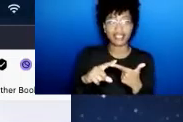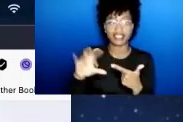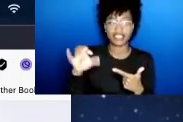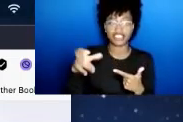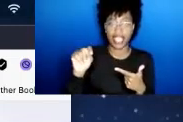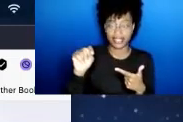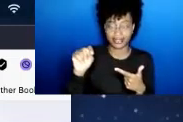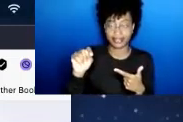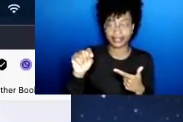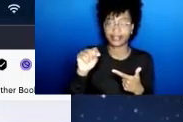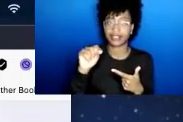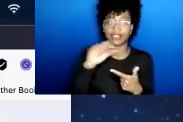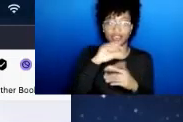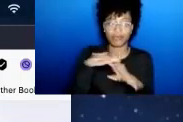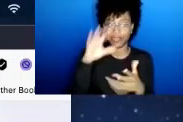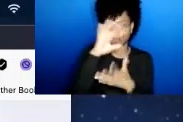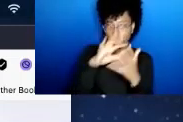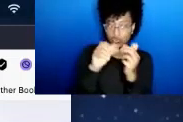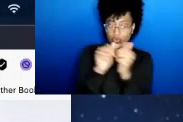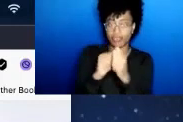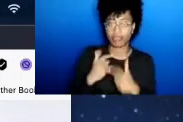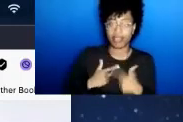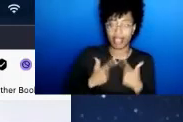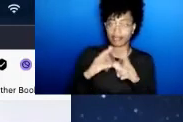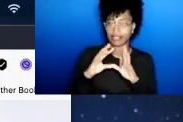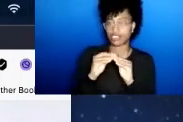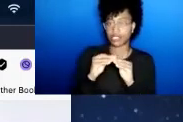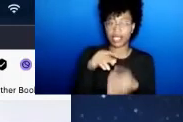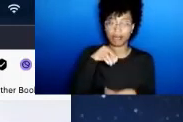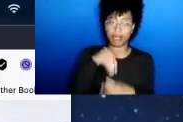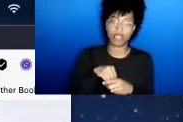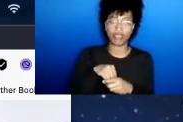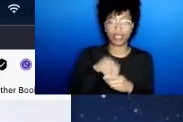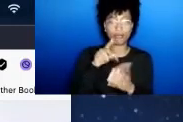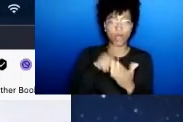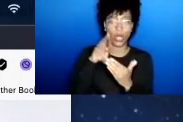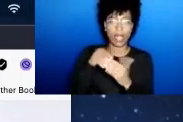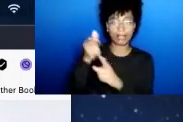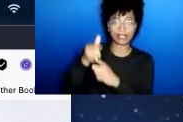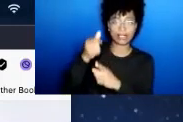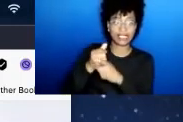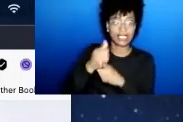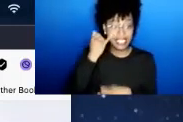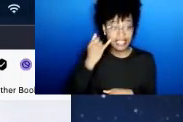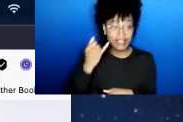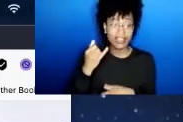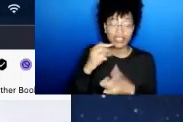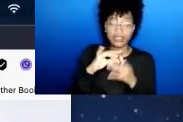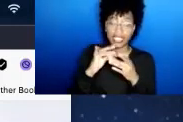06:36:51 If either of these were live now, they would say join live session, join chat.